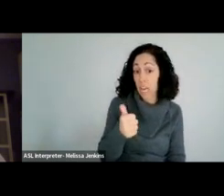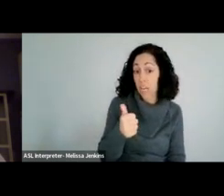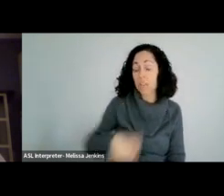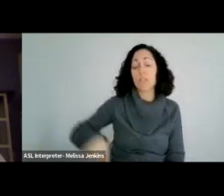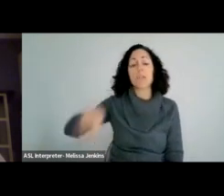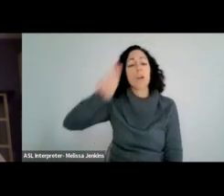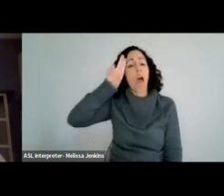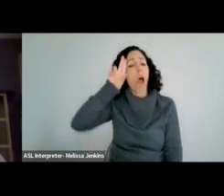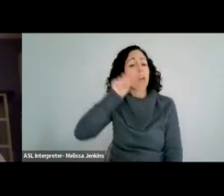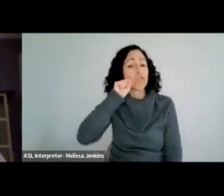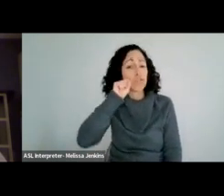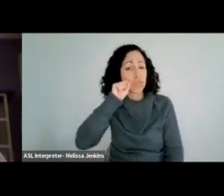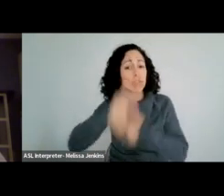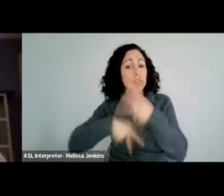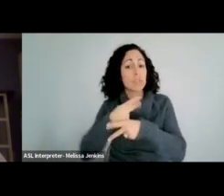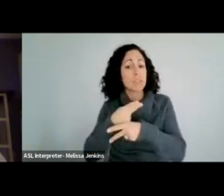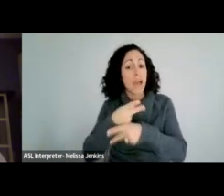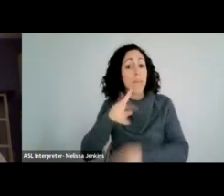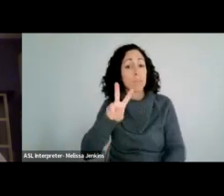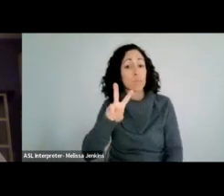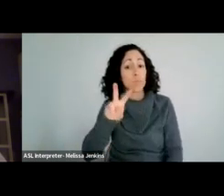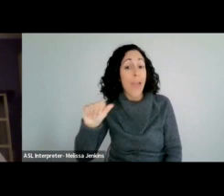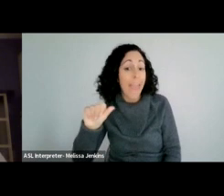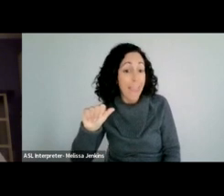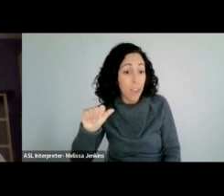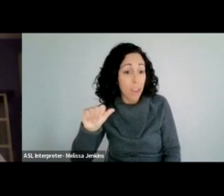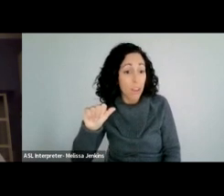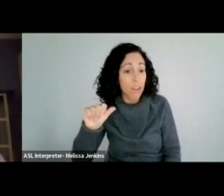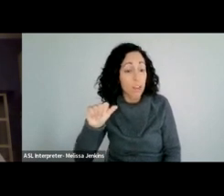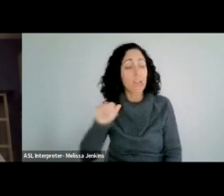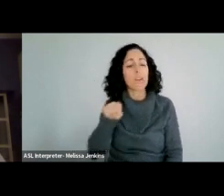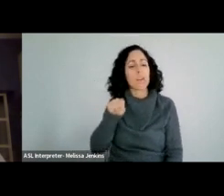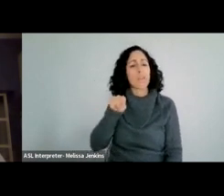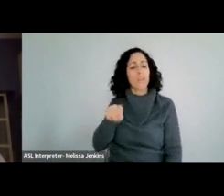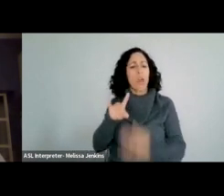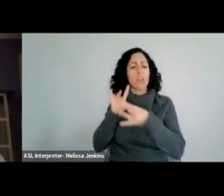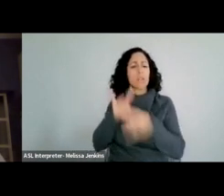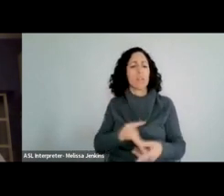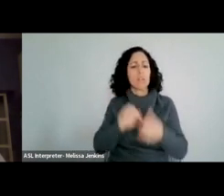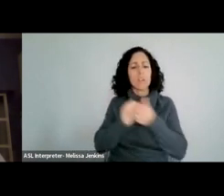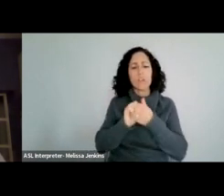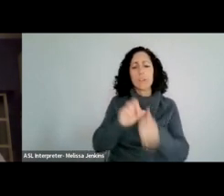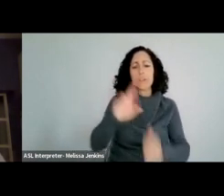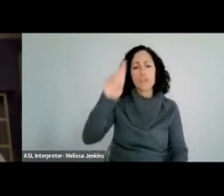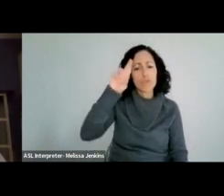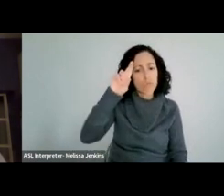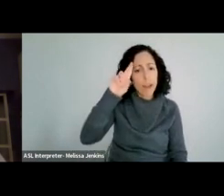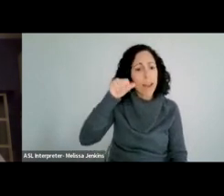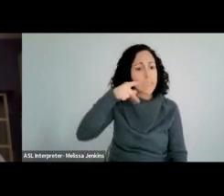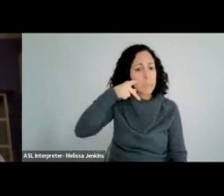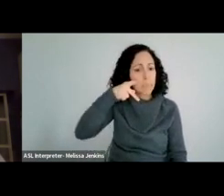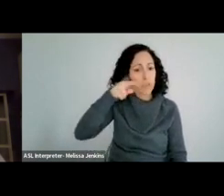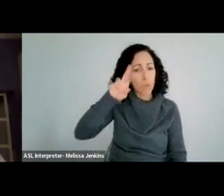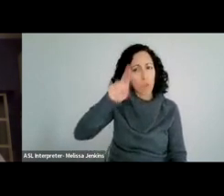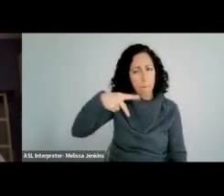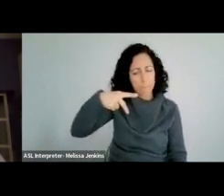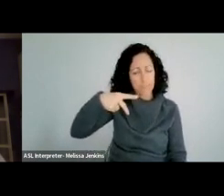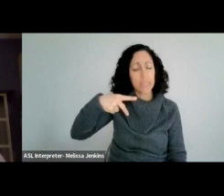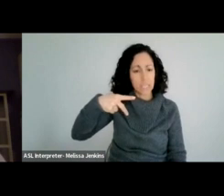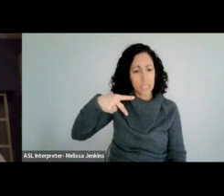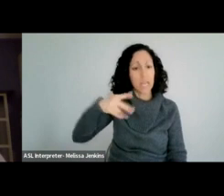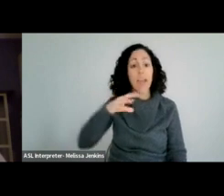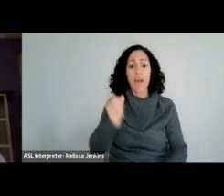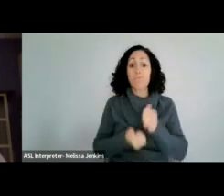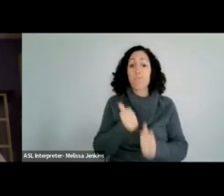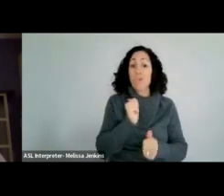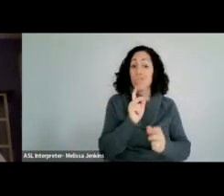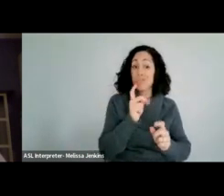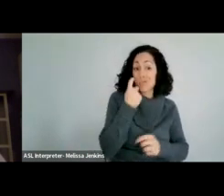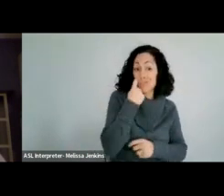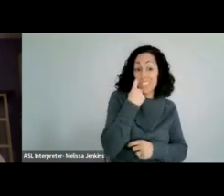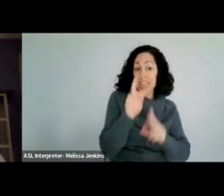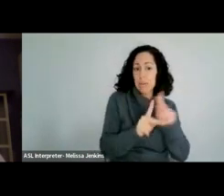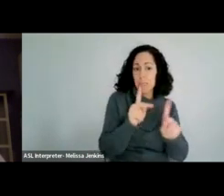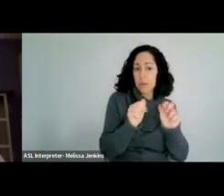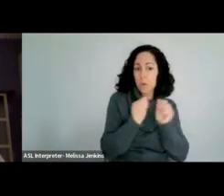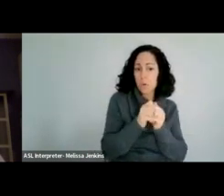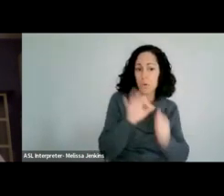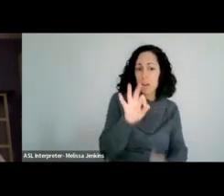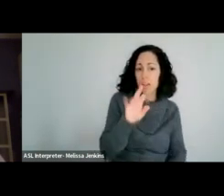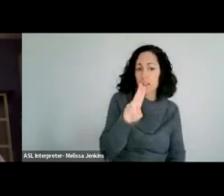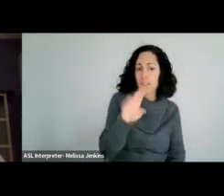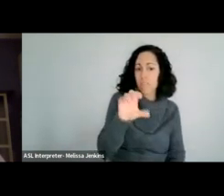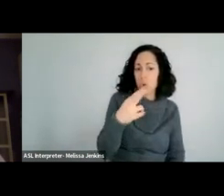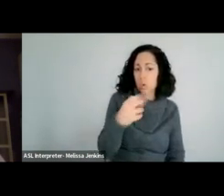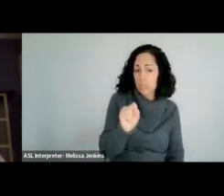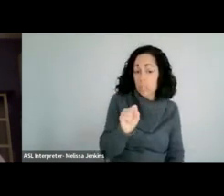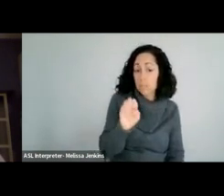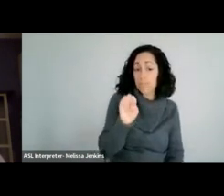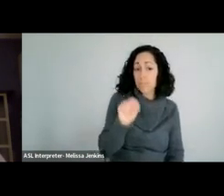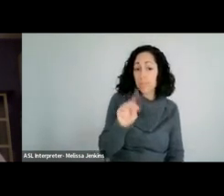autosomal dominant retinitis pigmentosa, and most recently, Fuchs Endothelial Corneal Dystrophy.